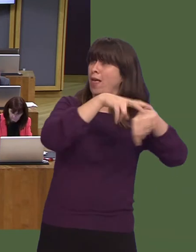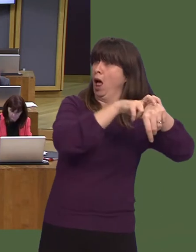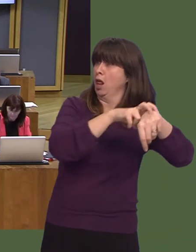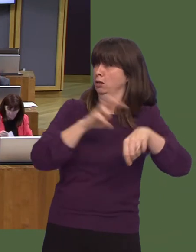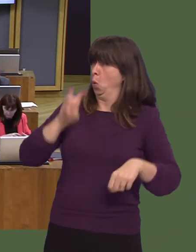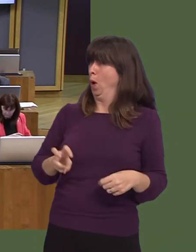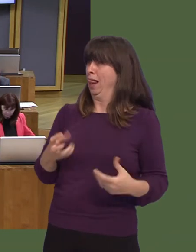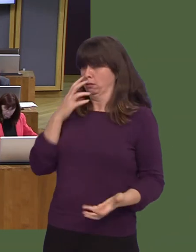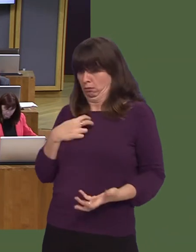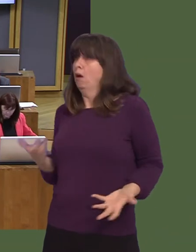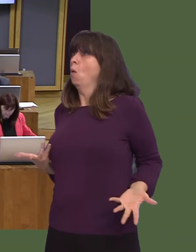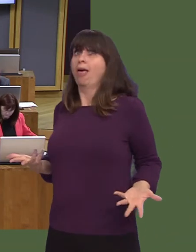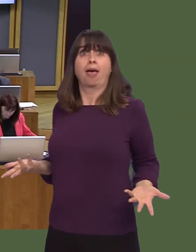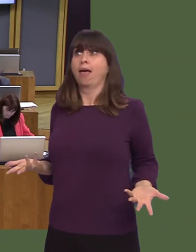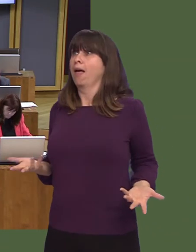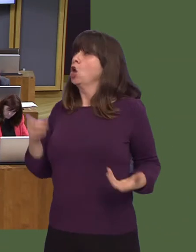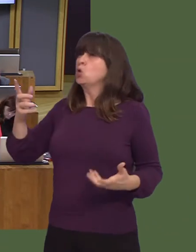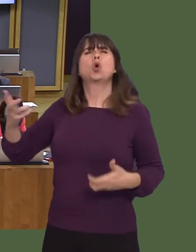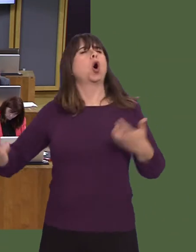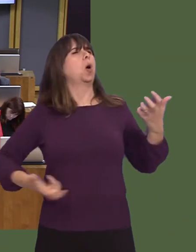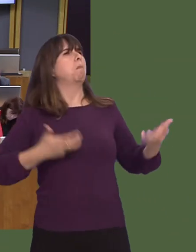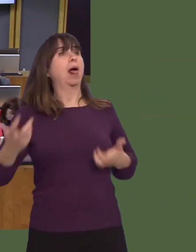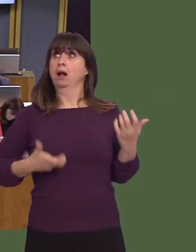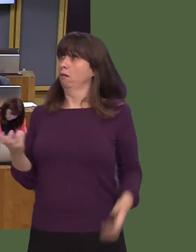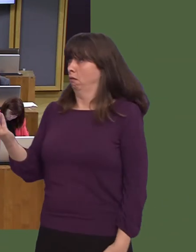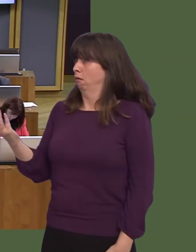to complain, given the fact that they've proven so ineffective at lobbying their own colleagues